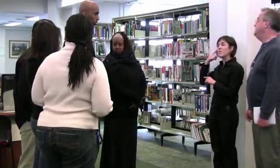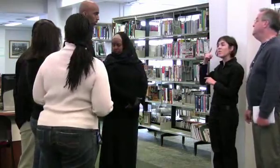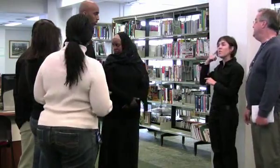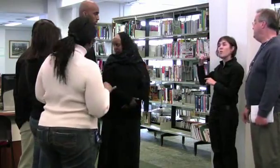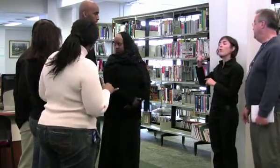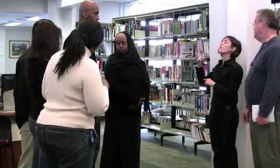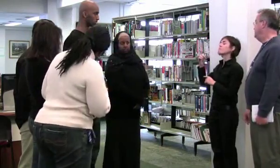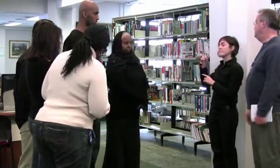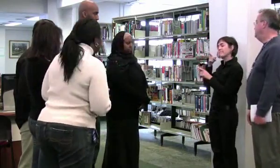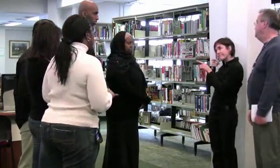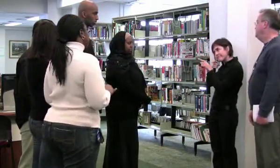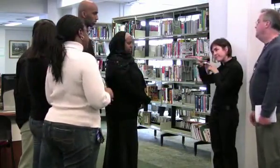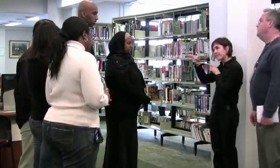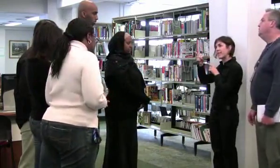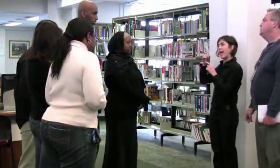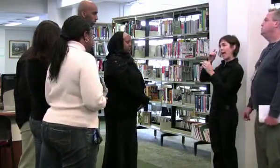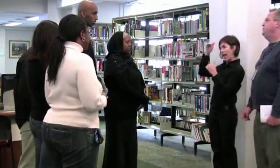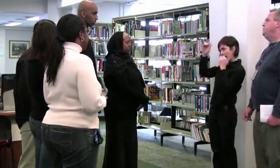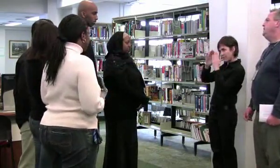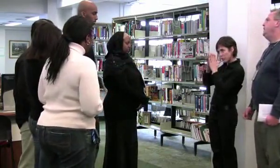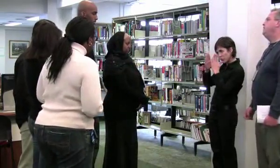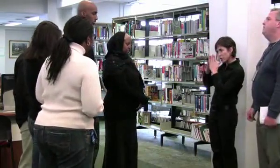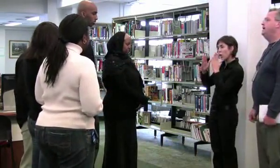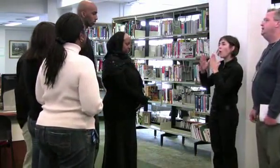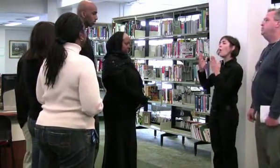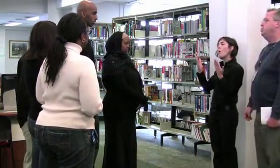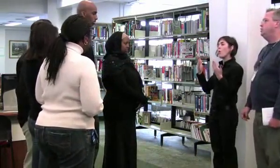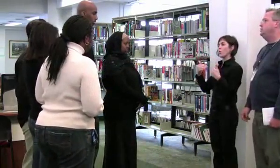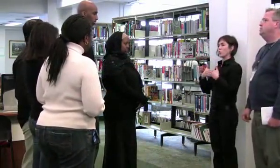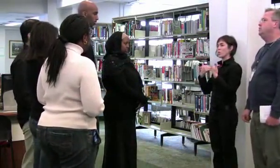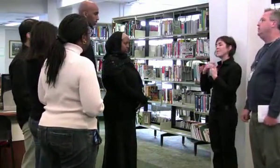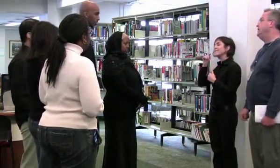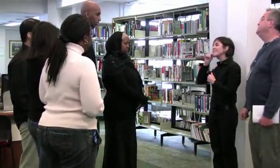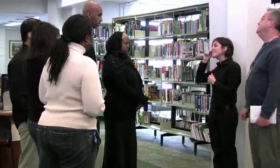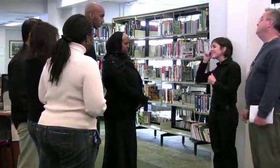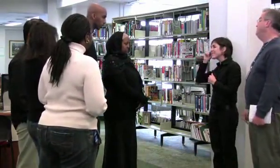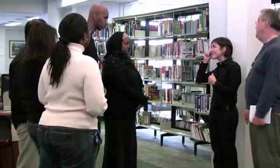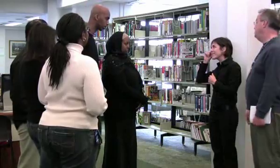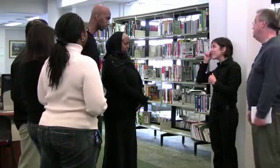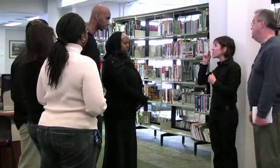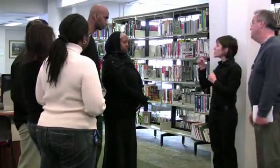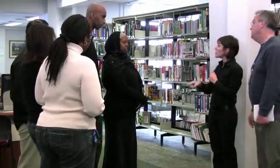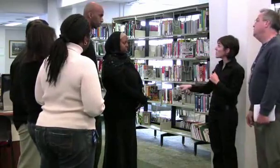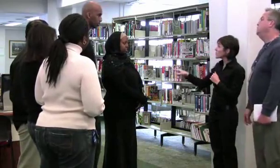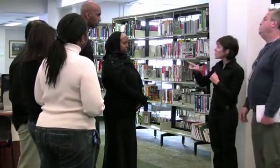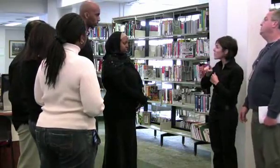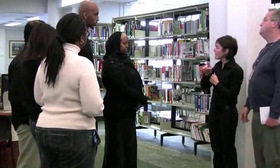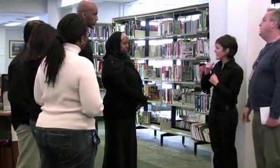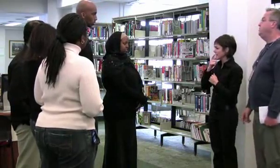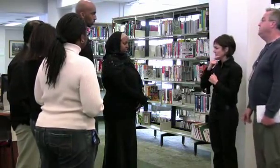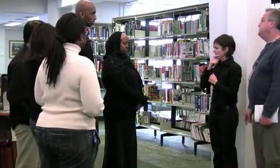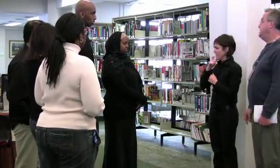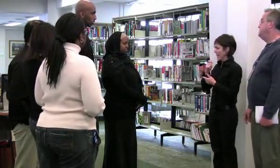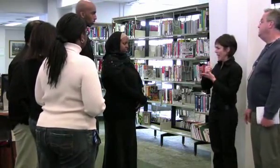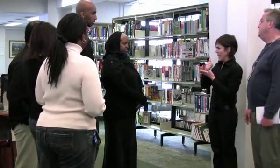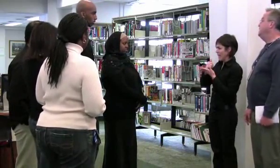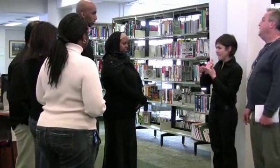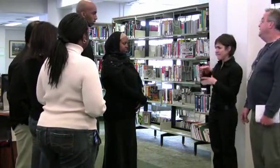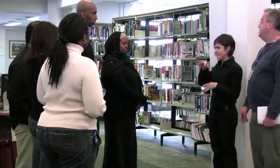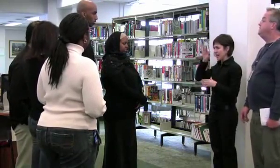It is for adults and teens. If you need help finding a book,